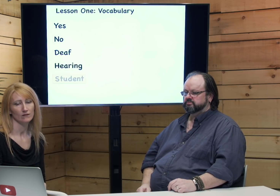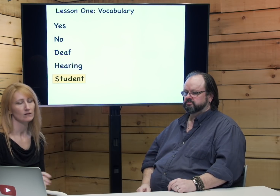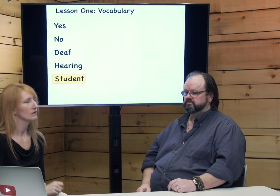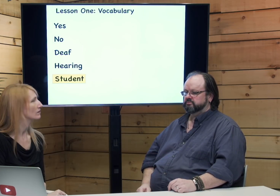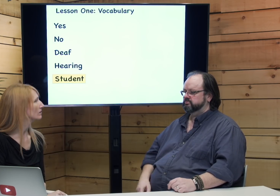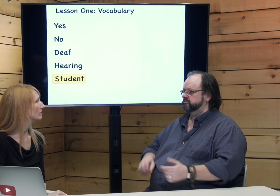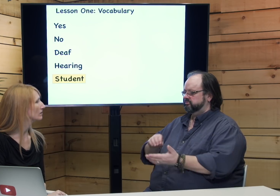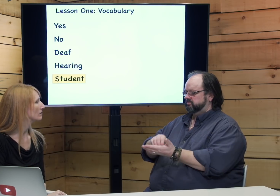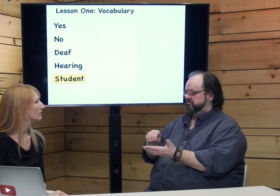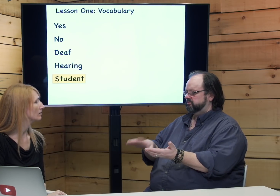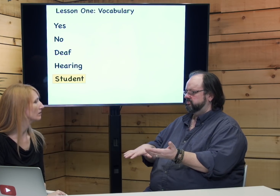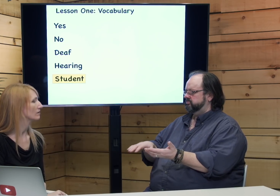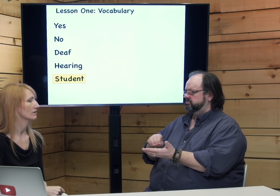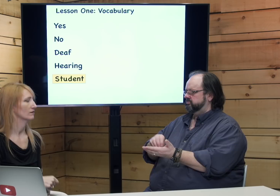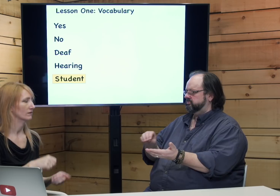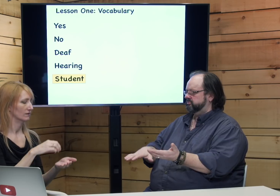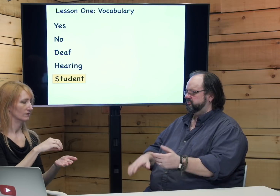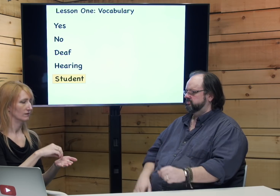student